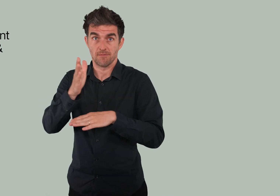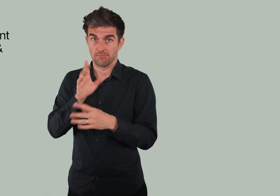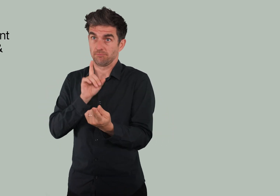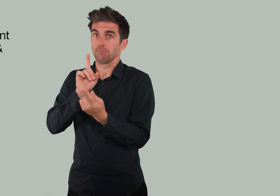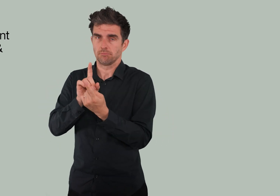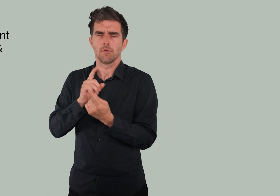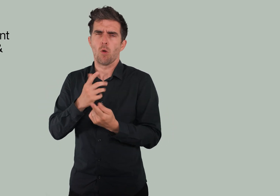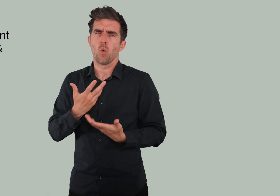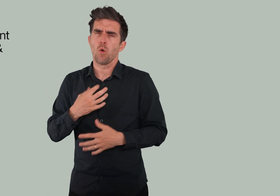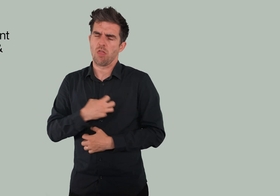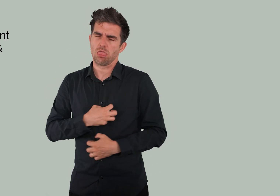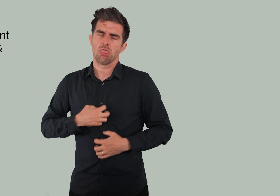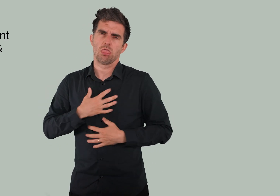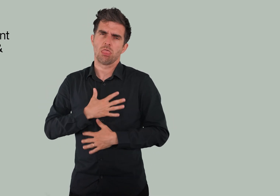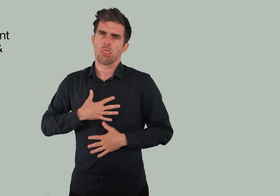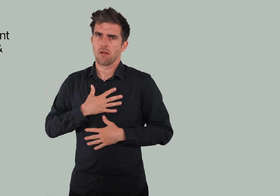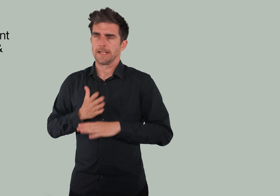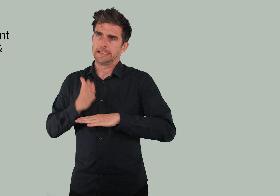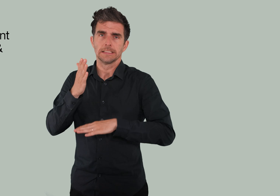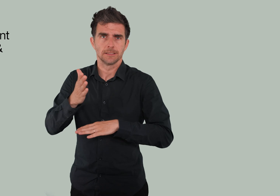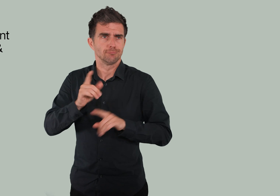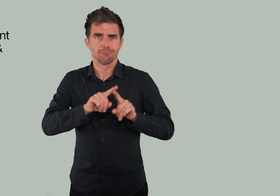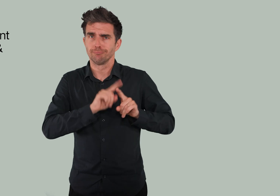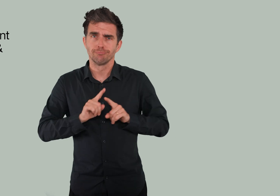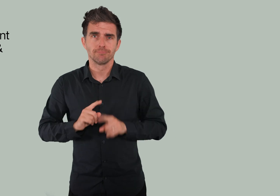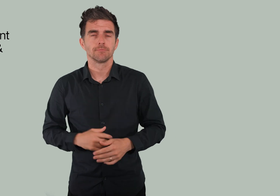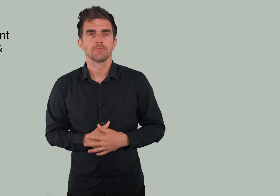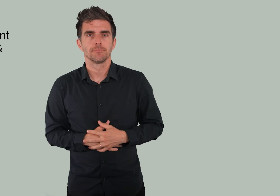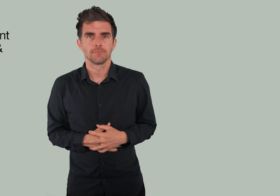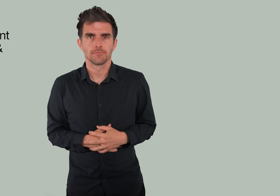their tribunal in person, with mixed experiences.